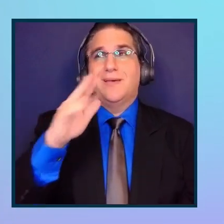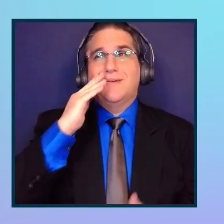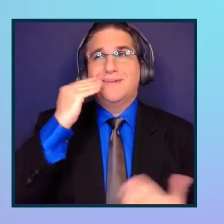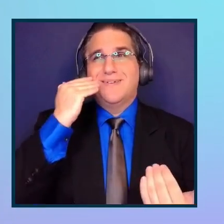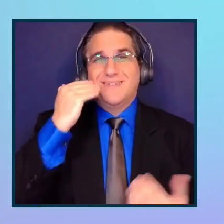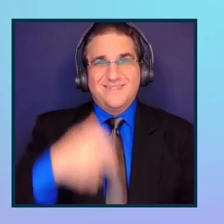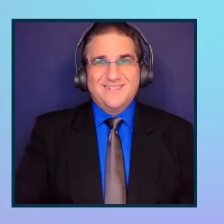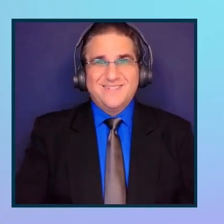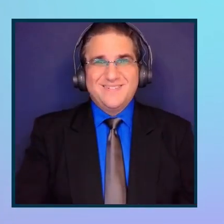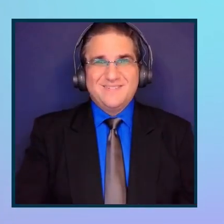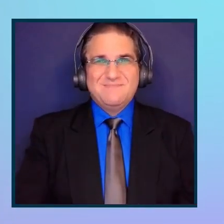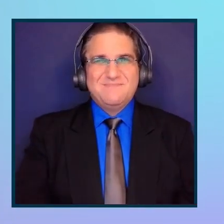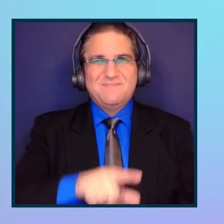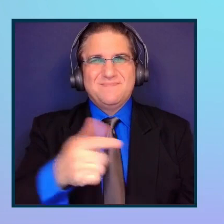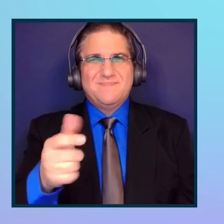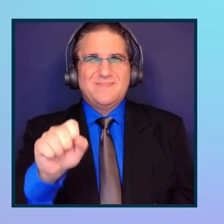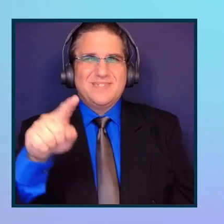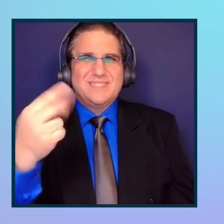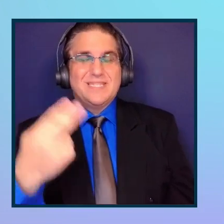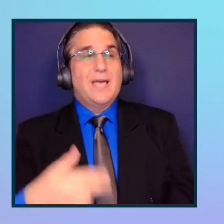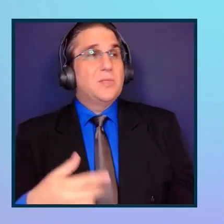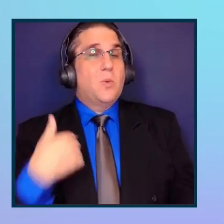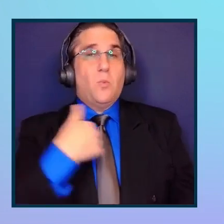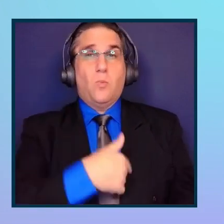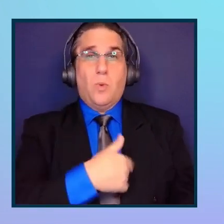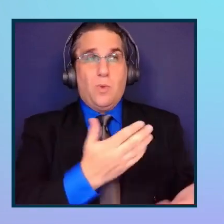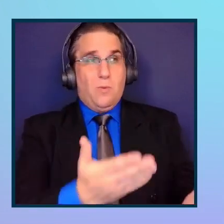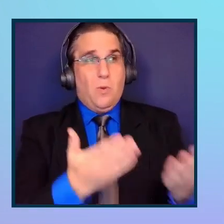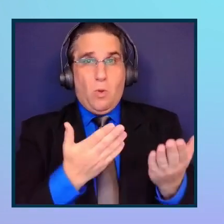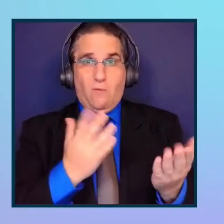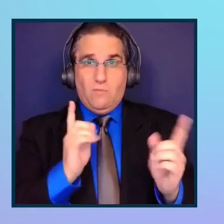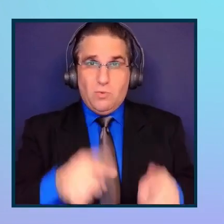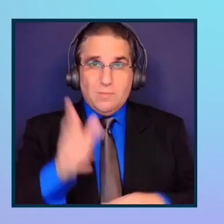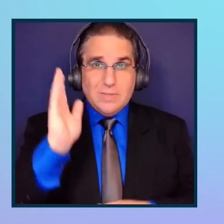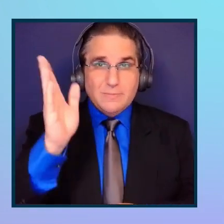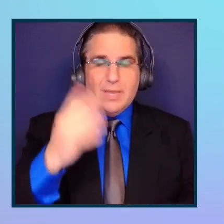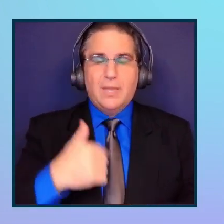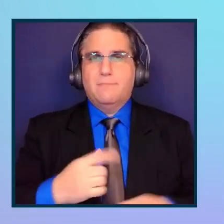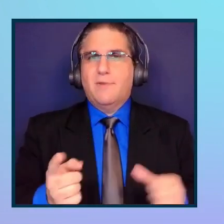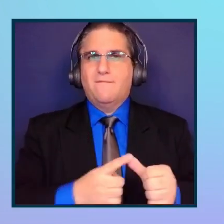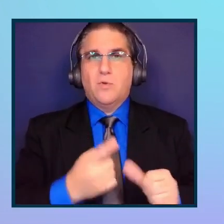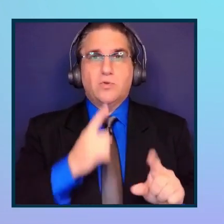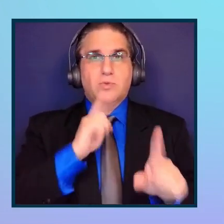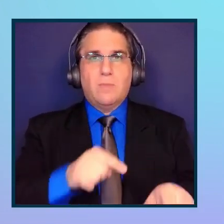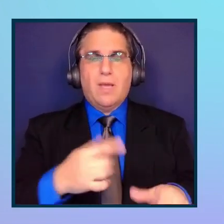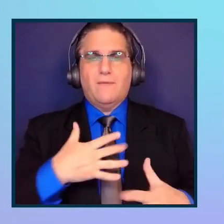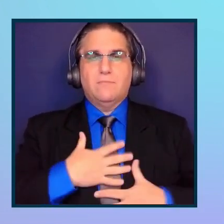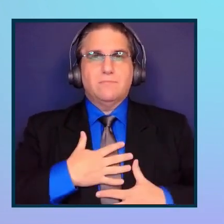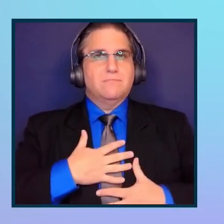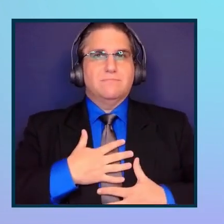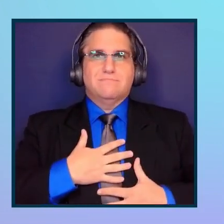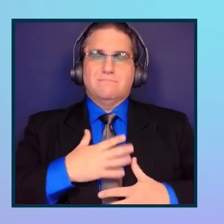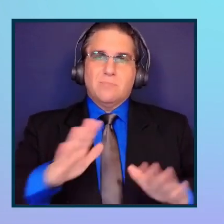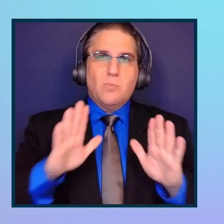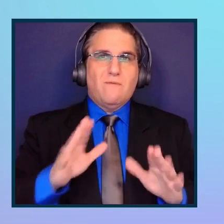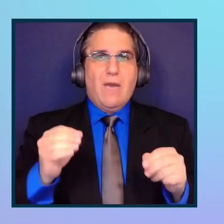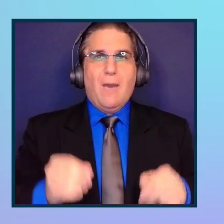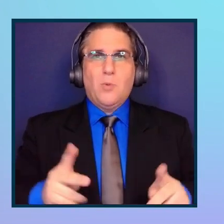So when we got the chance to do this, when I got the chance to do this, I said, first of all, what an opportunity to dance with my friend, Liz.